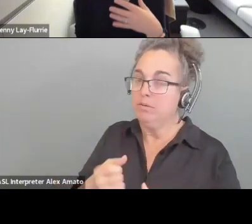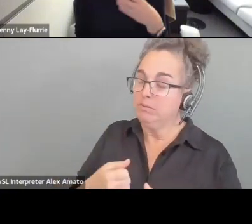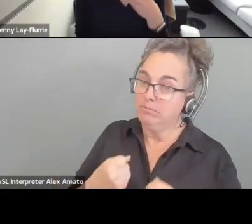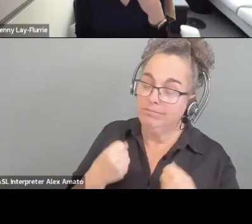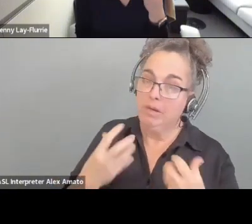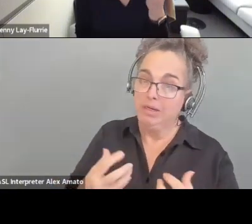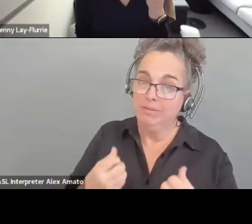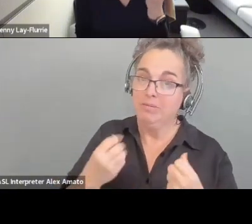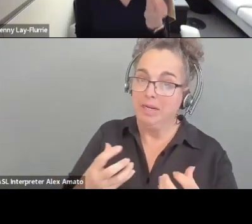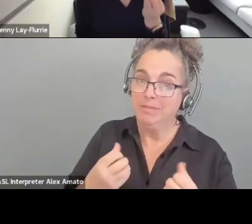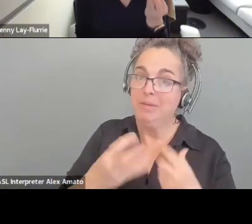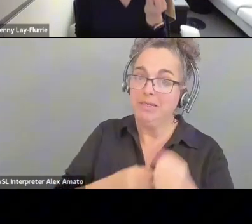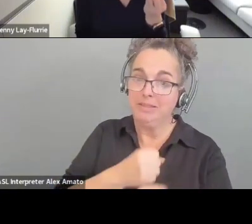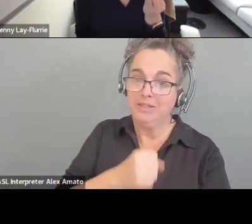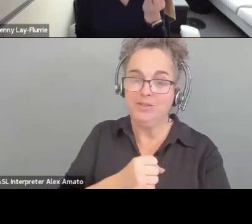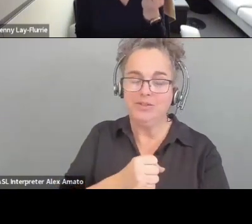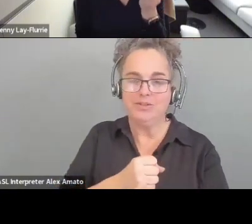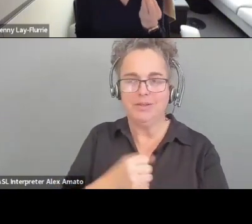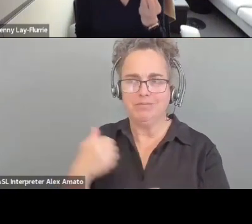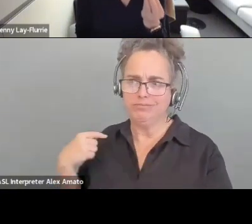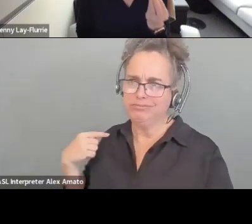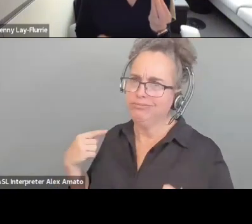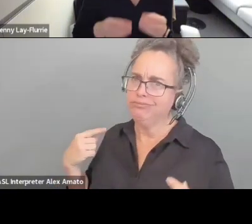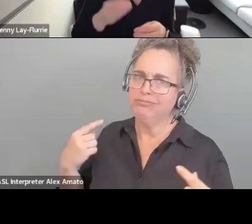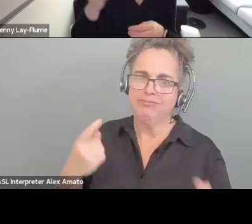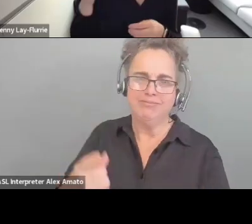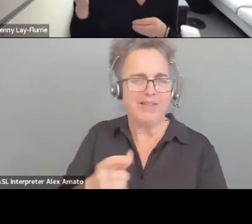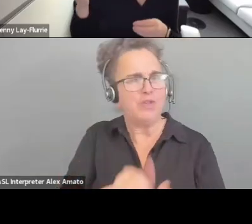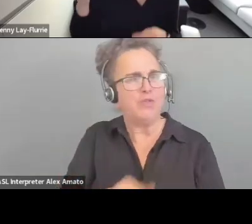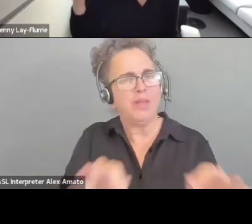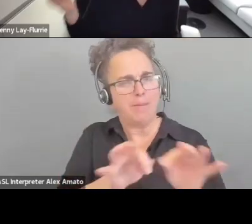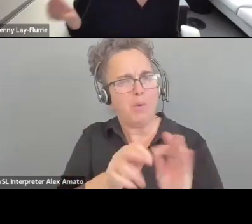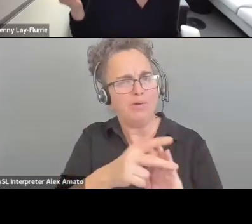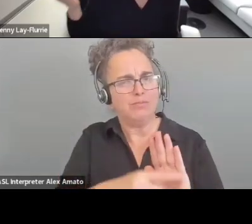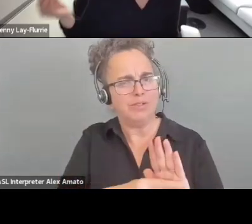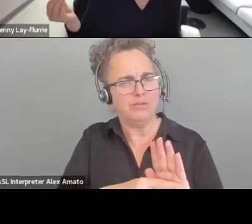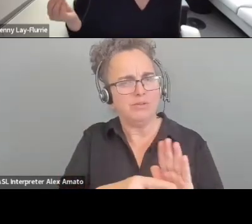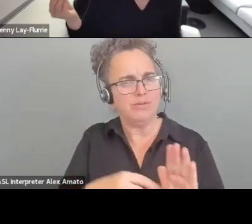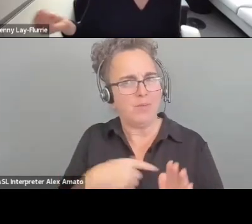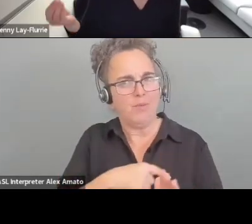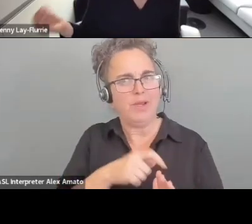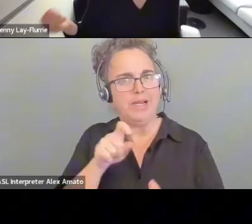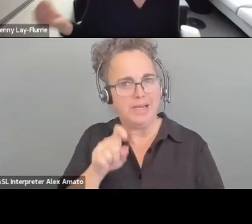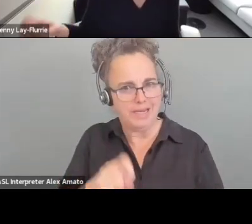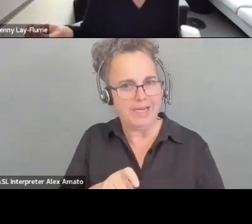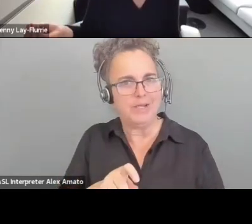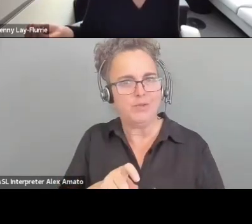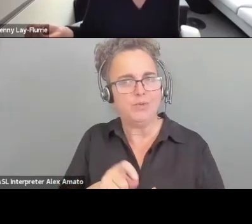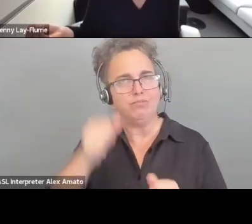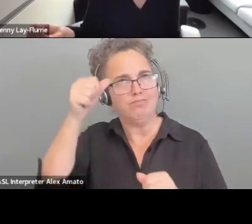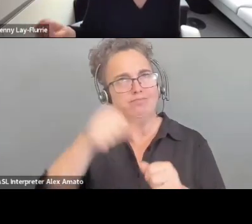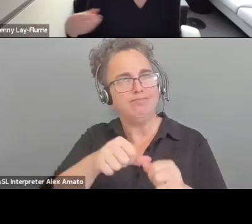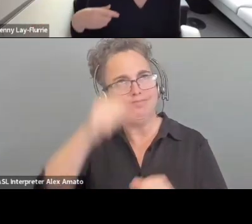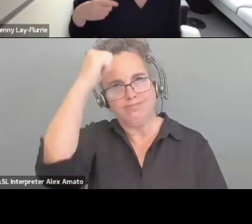And that is incredibly important and a principle that we need to carry into every era as we go forward.